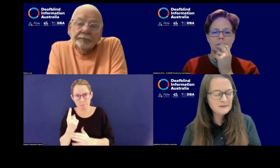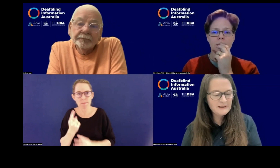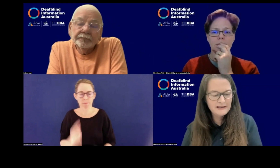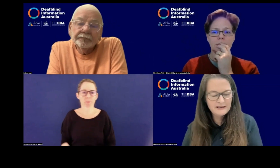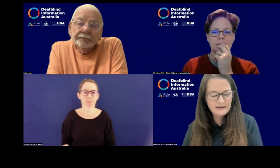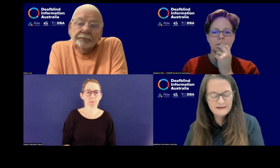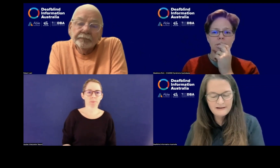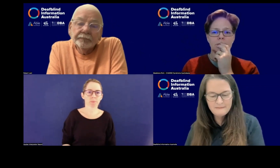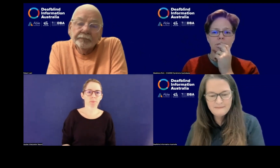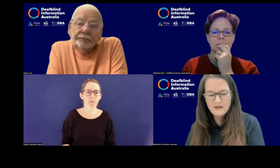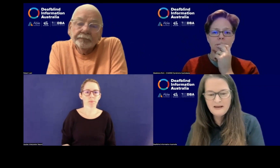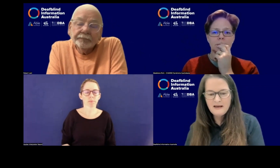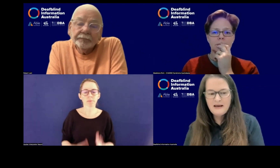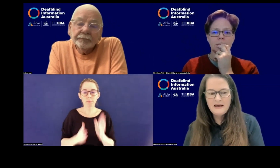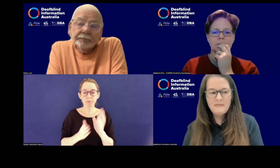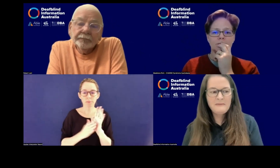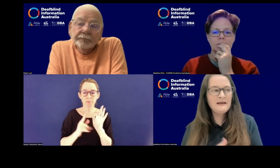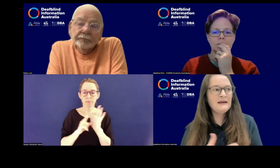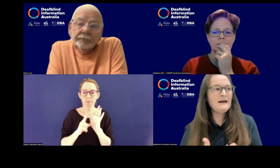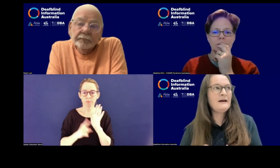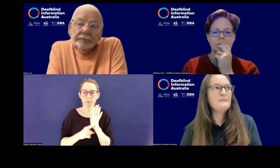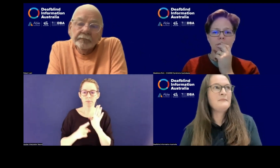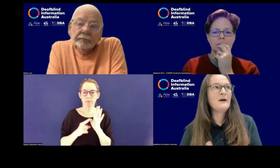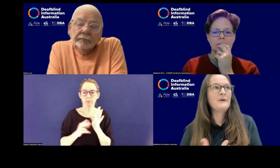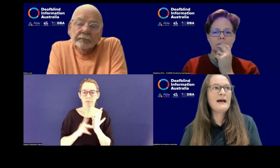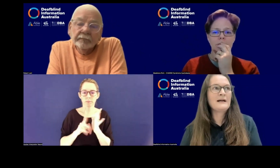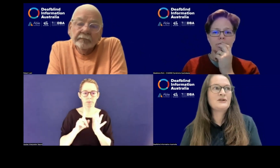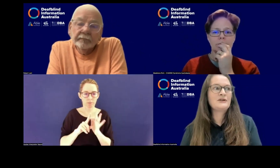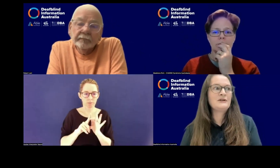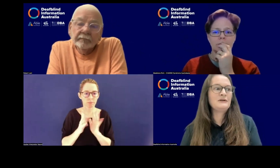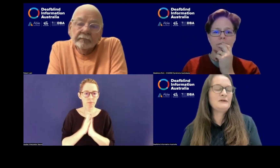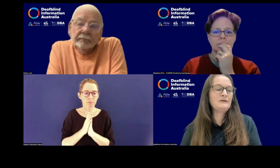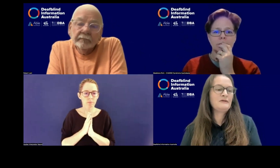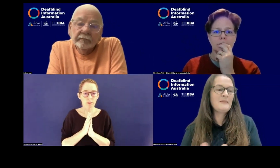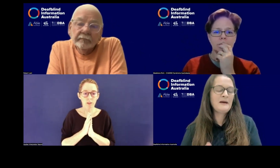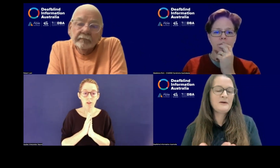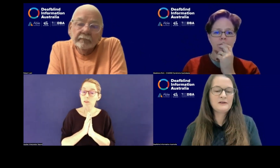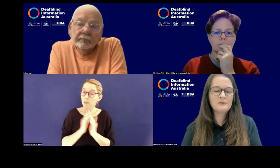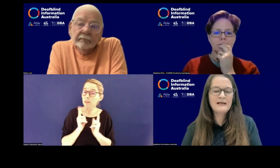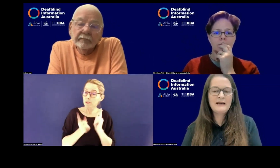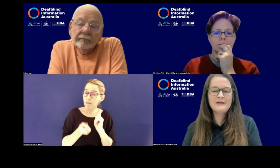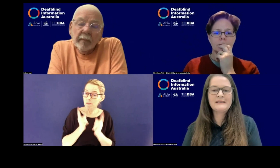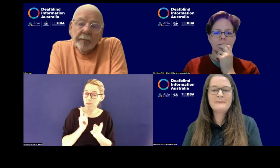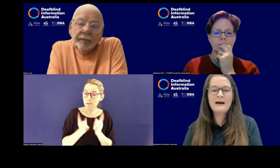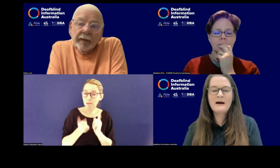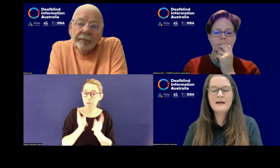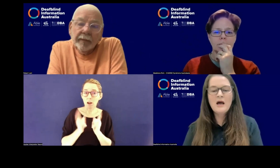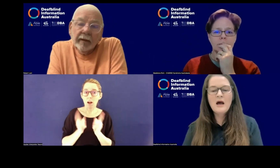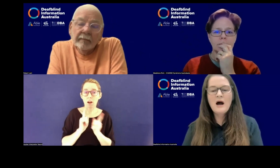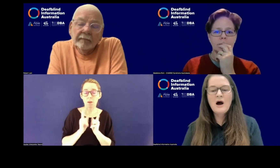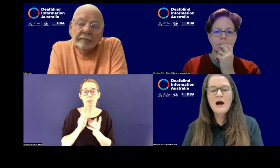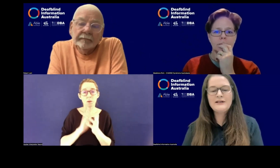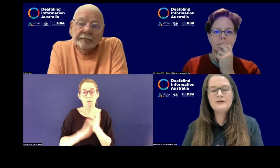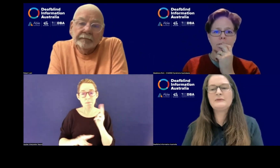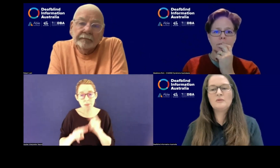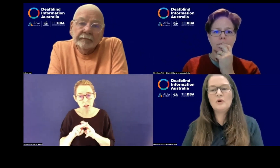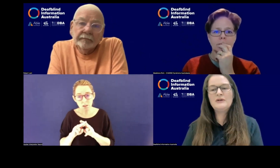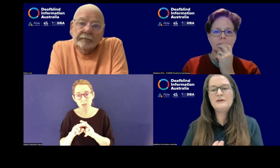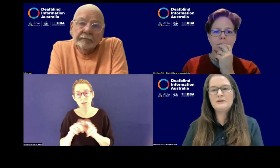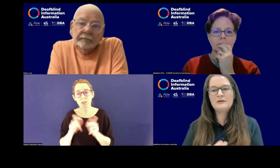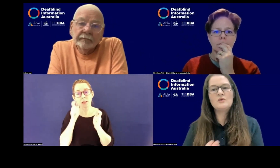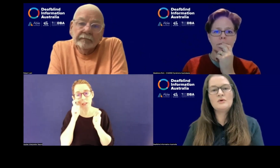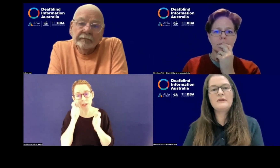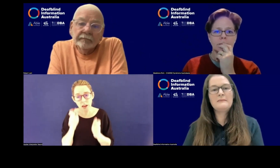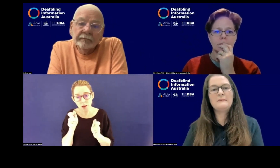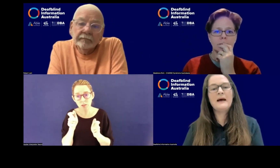Sometimes we get maybe a reaction from parents or carers about, "I don't want you to warn them